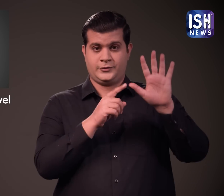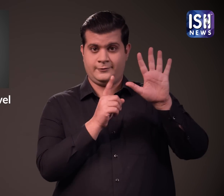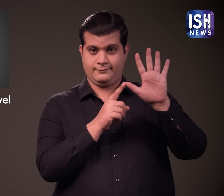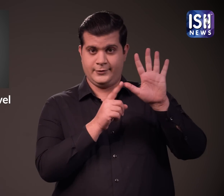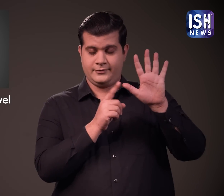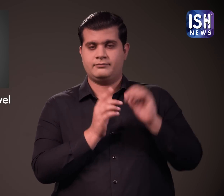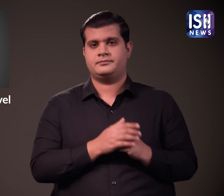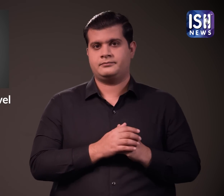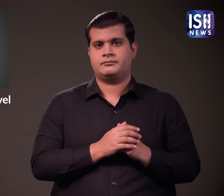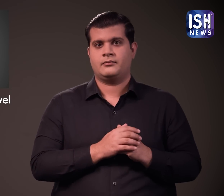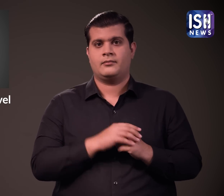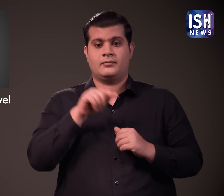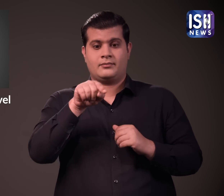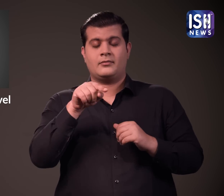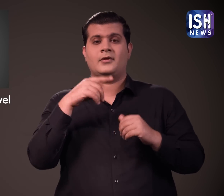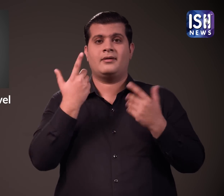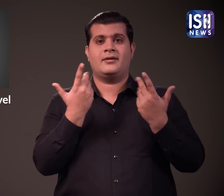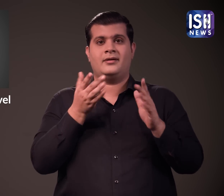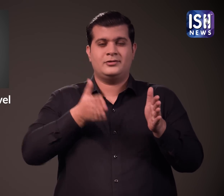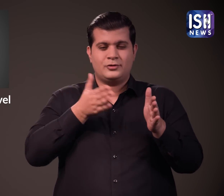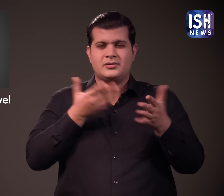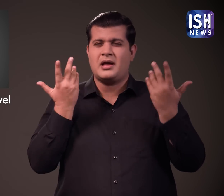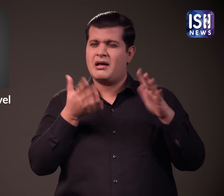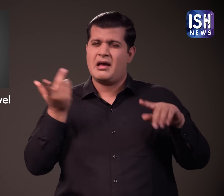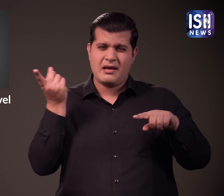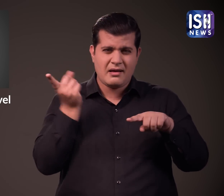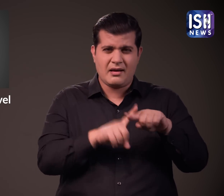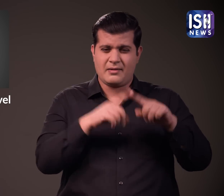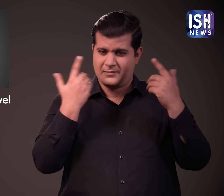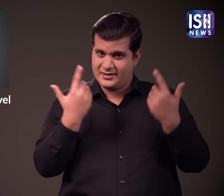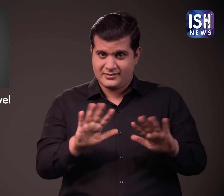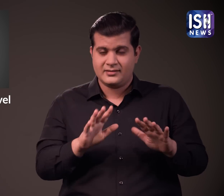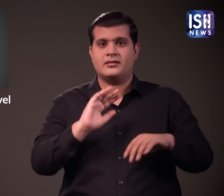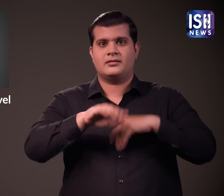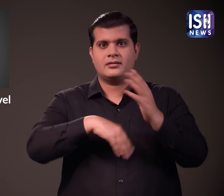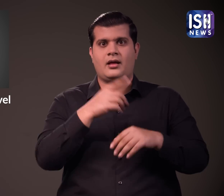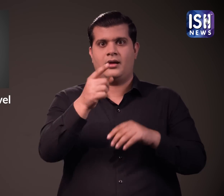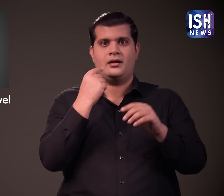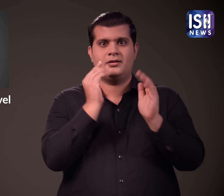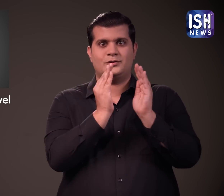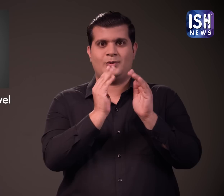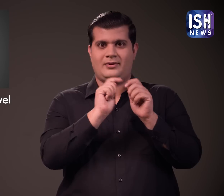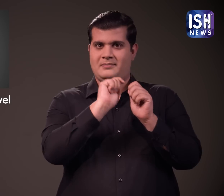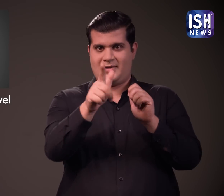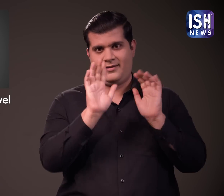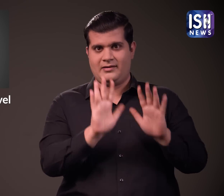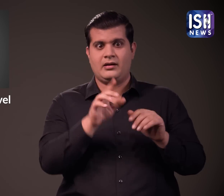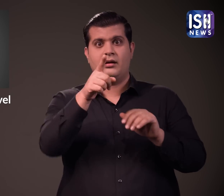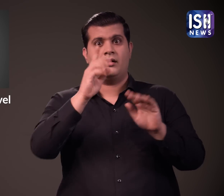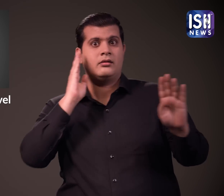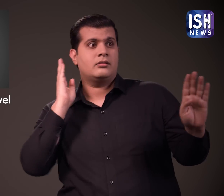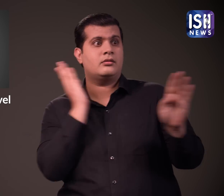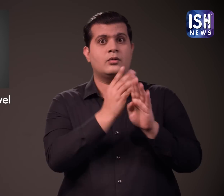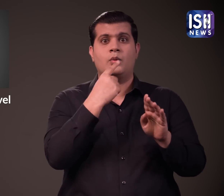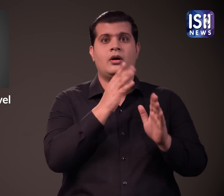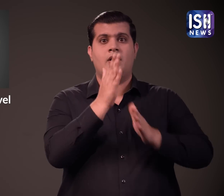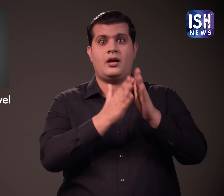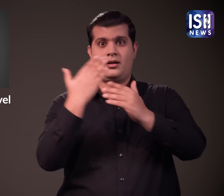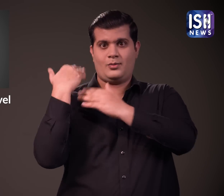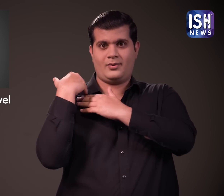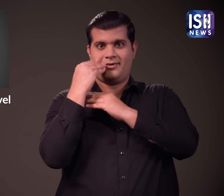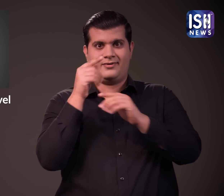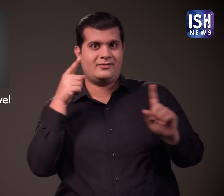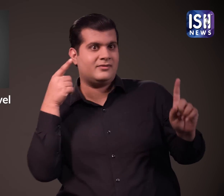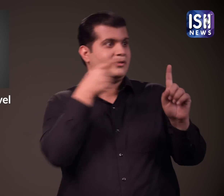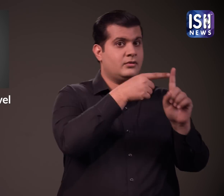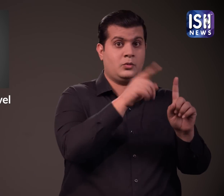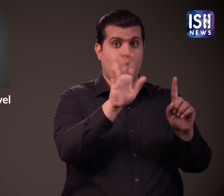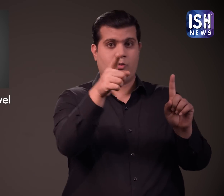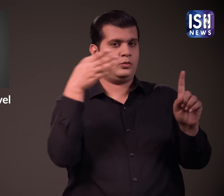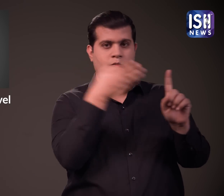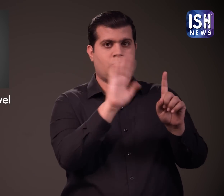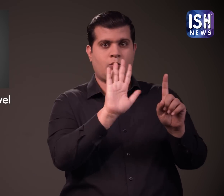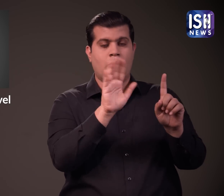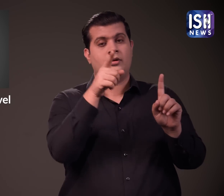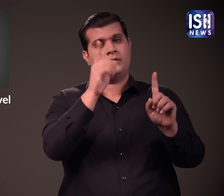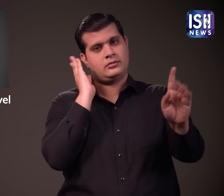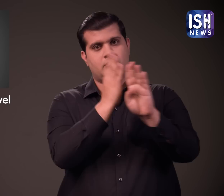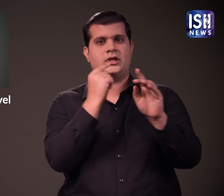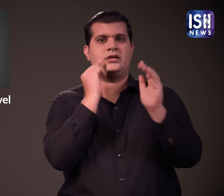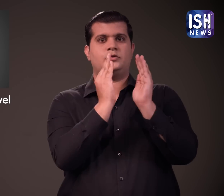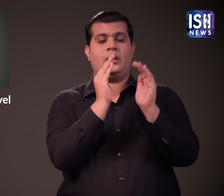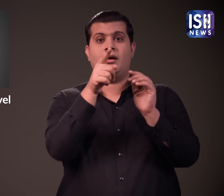(1.5) In case of passengers opting for insurance, the claim shall be between insured and the Insurance Company.